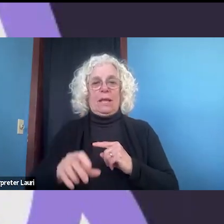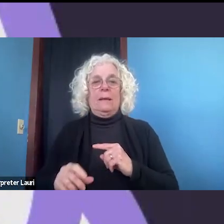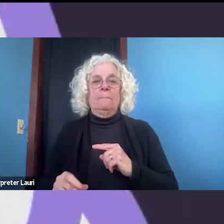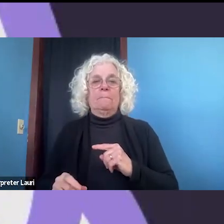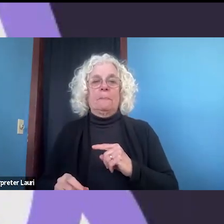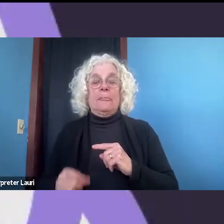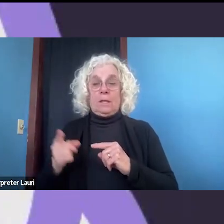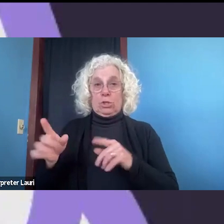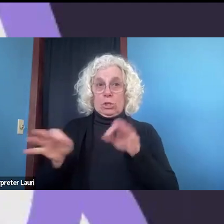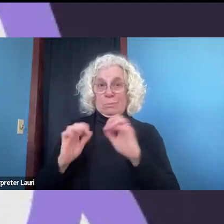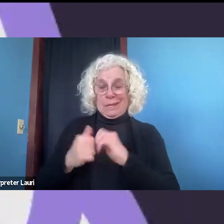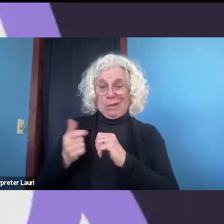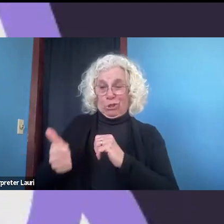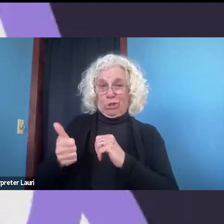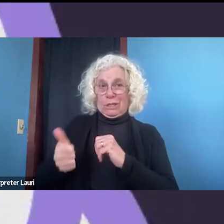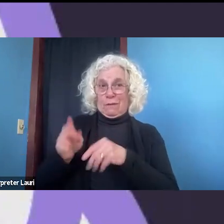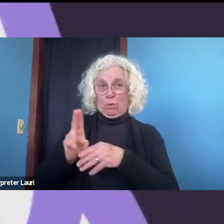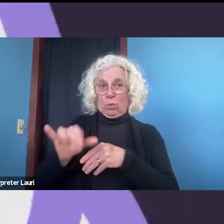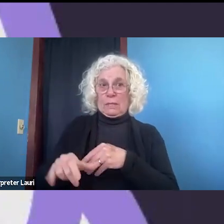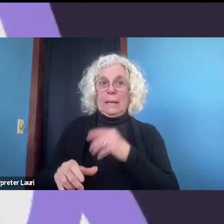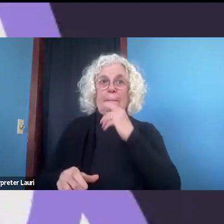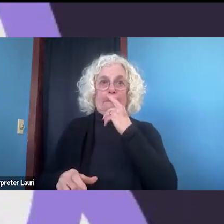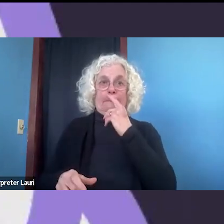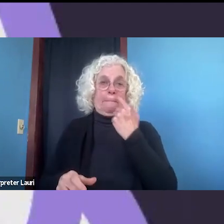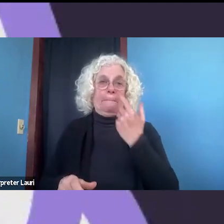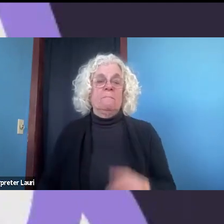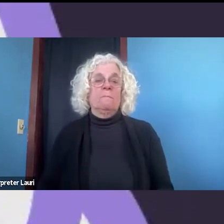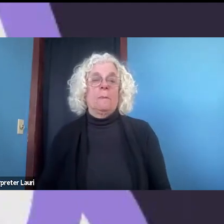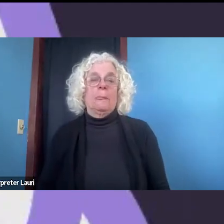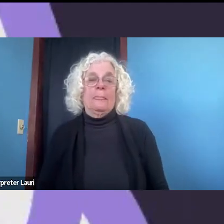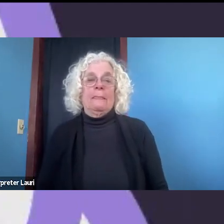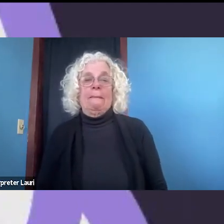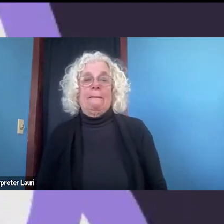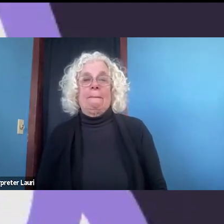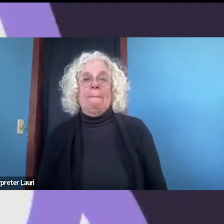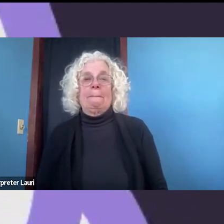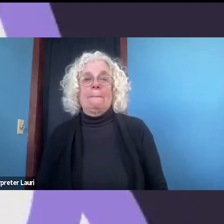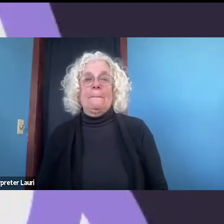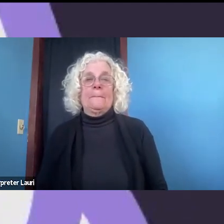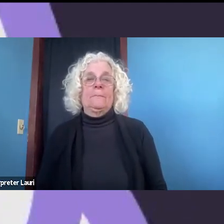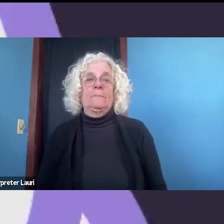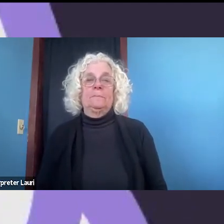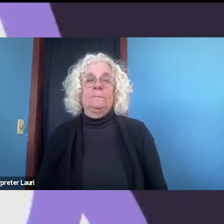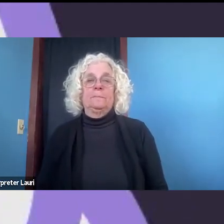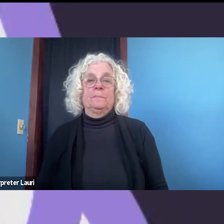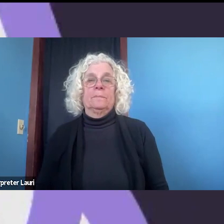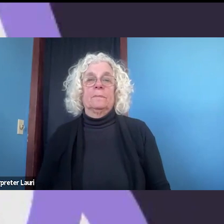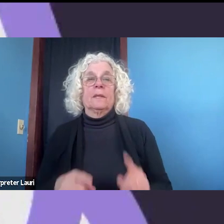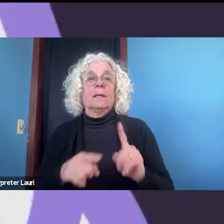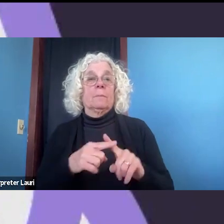and and possibilities that she sees for it. So we also today want to hear from you all